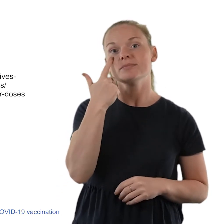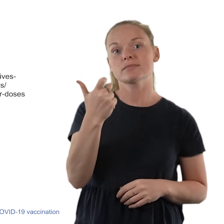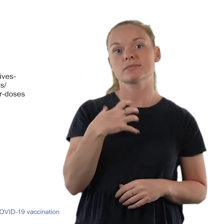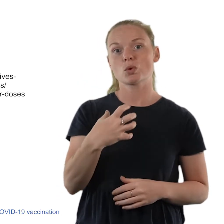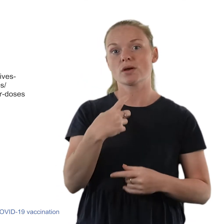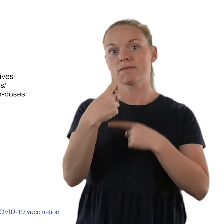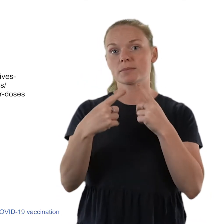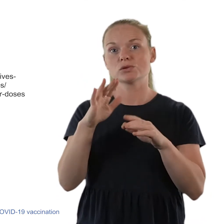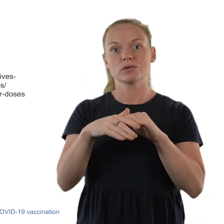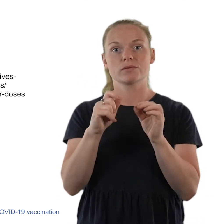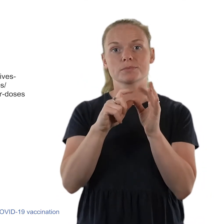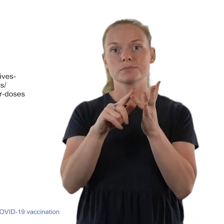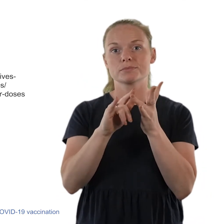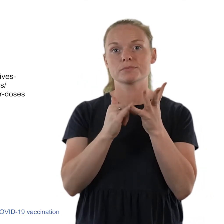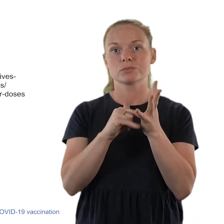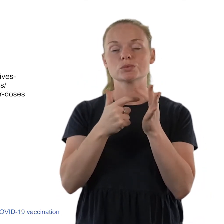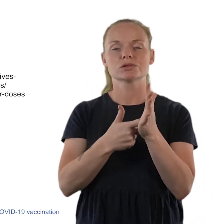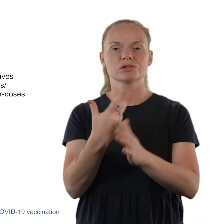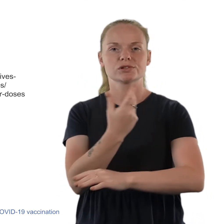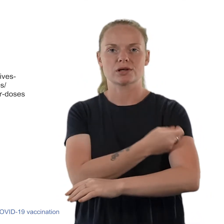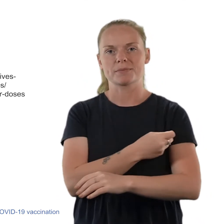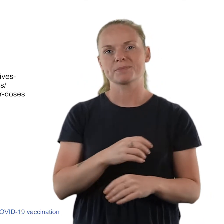Find out more about booster doses.